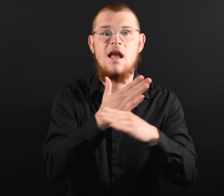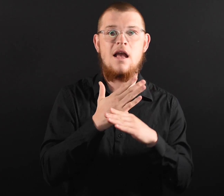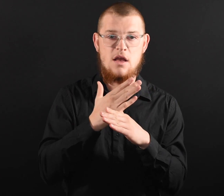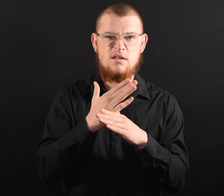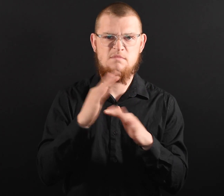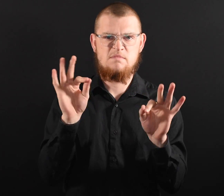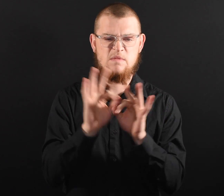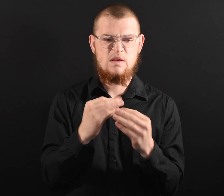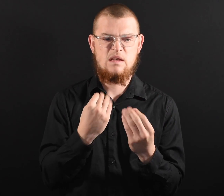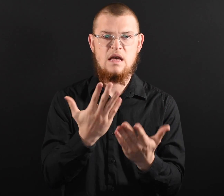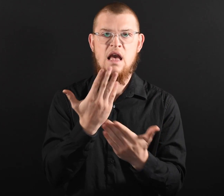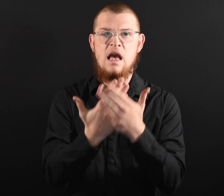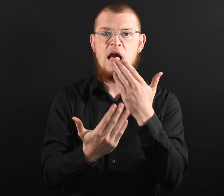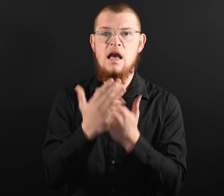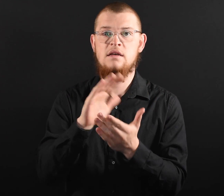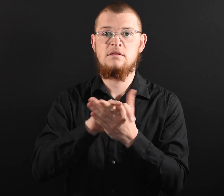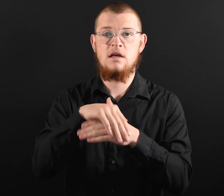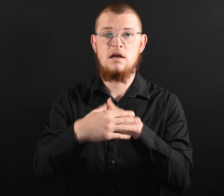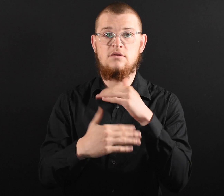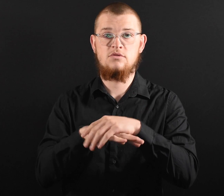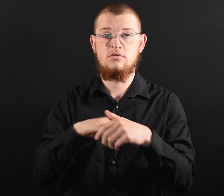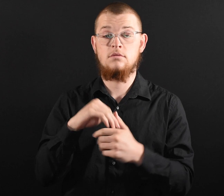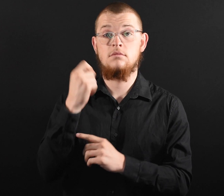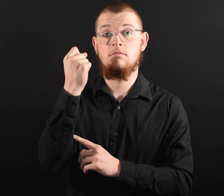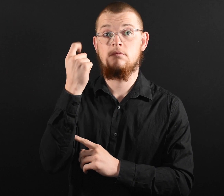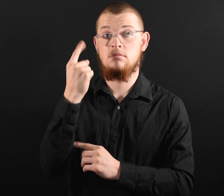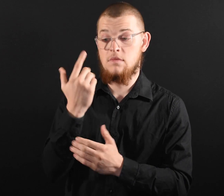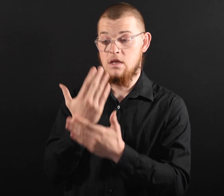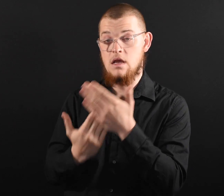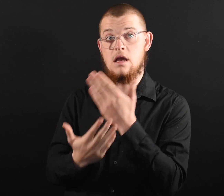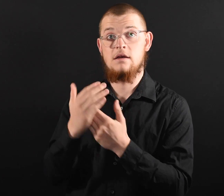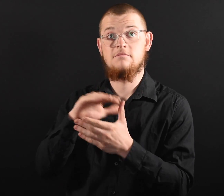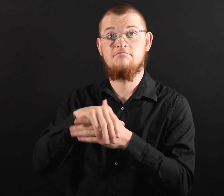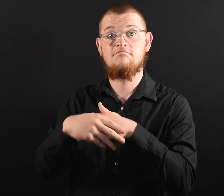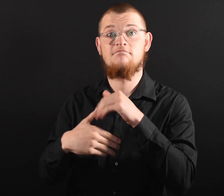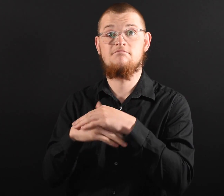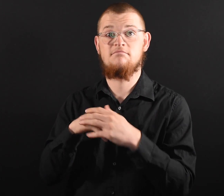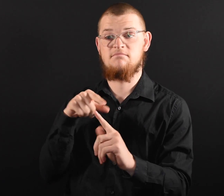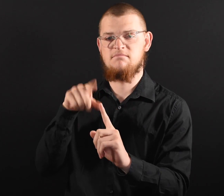the facility where customers are likely to contact shared equipment. If hand sanitizer is